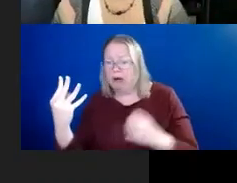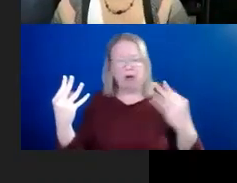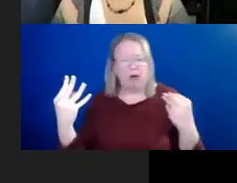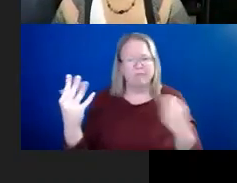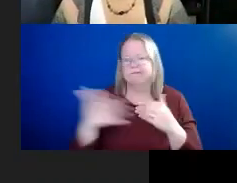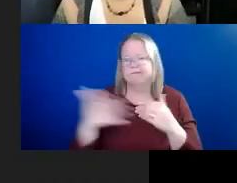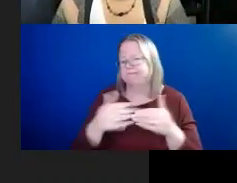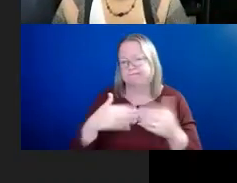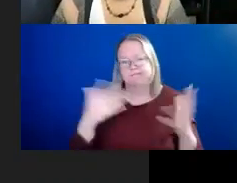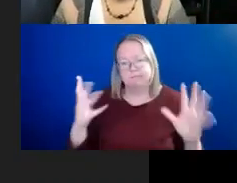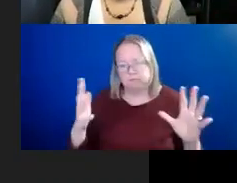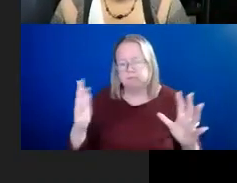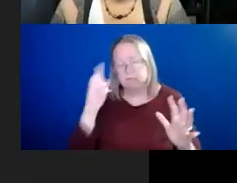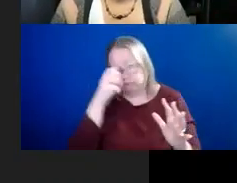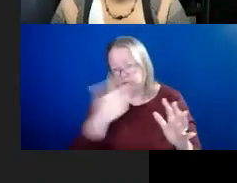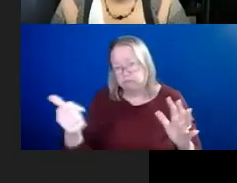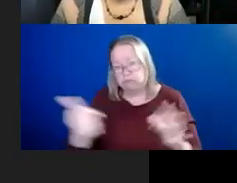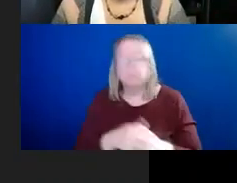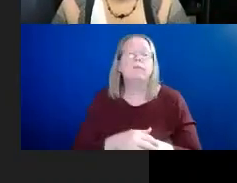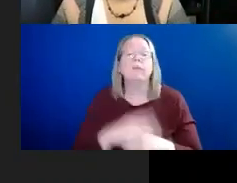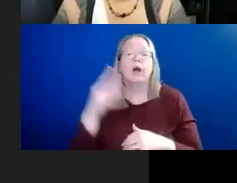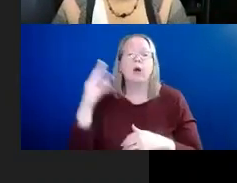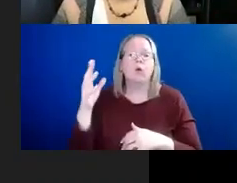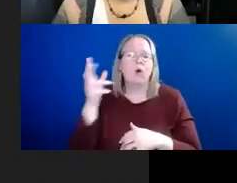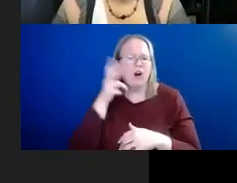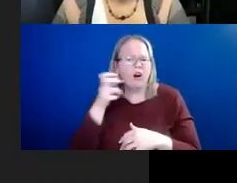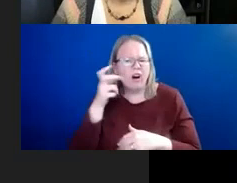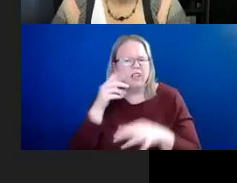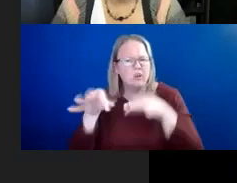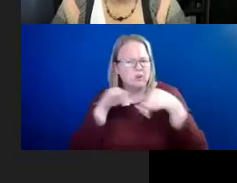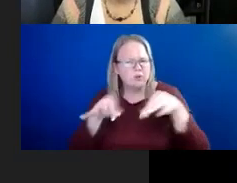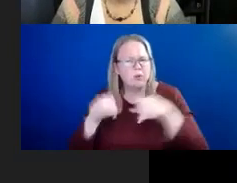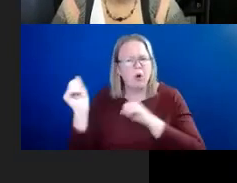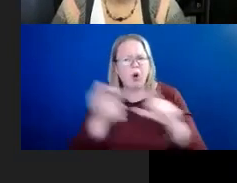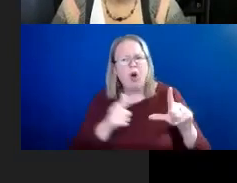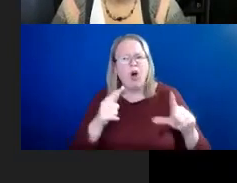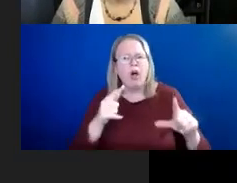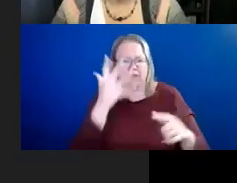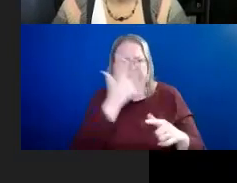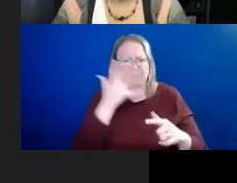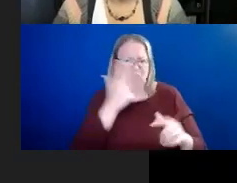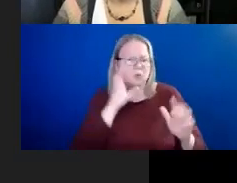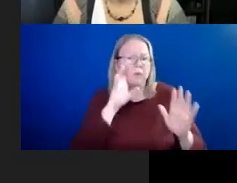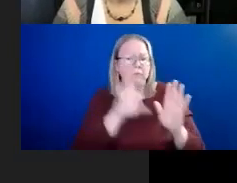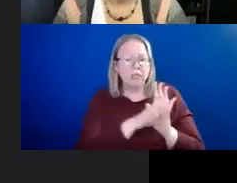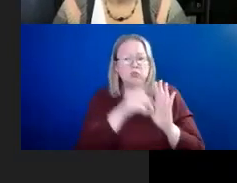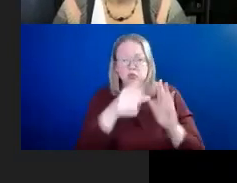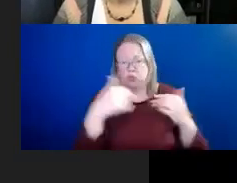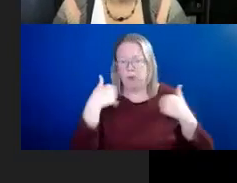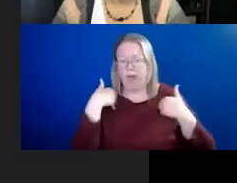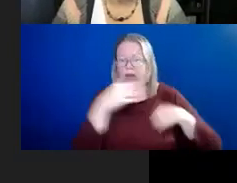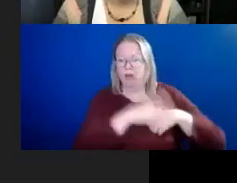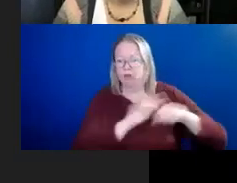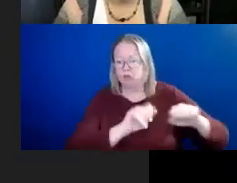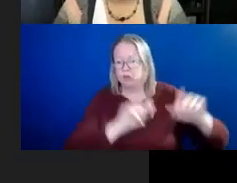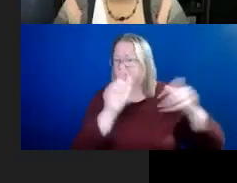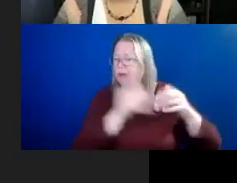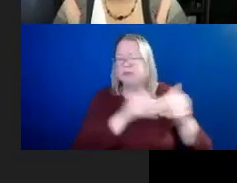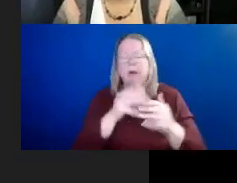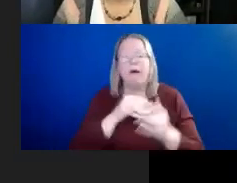So thinking about providing audio descriptions 13:24:22 of all visual content that you'd be sharing on your screen. Whether it is I presentation or a